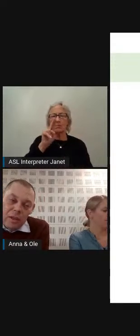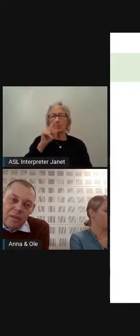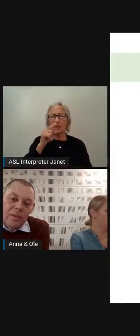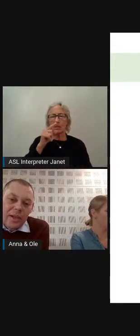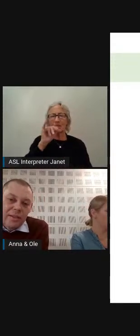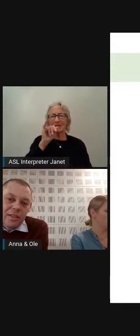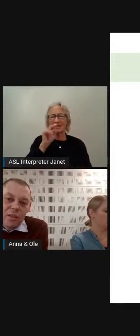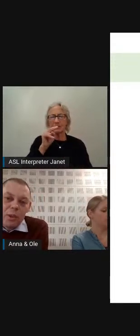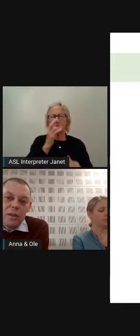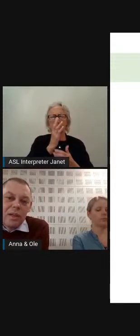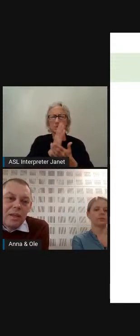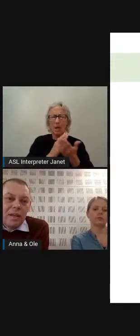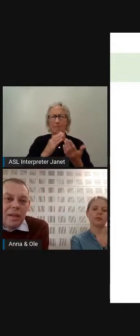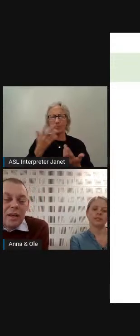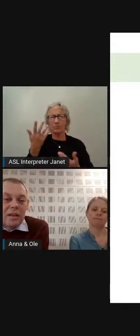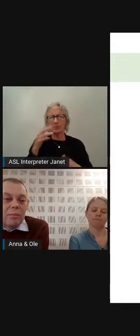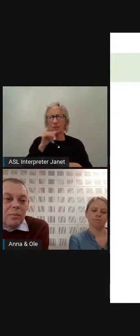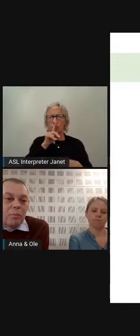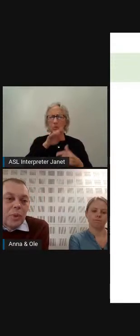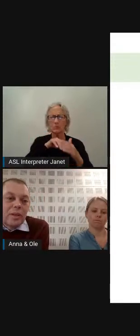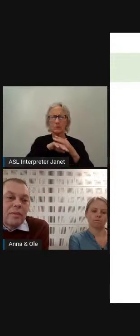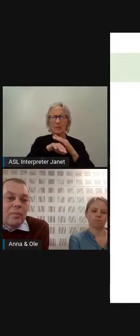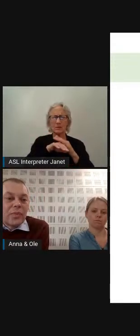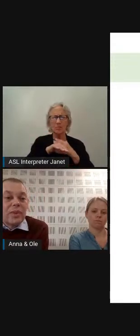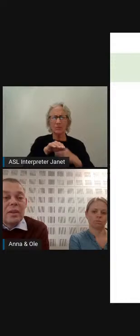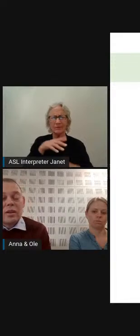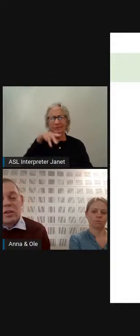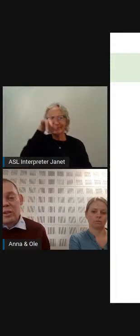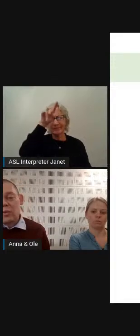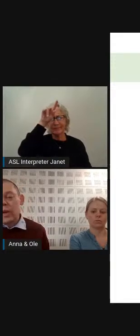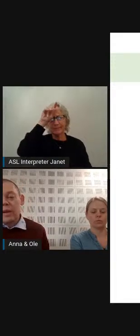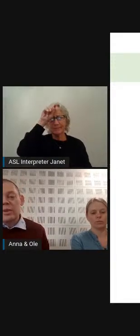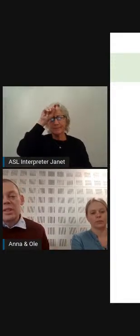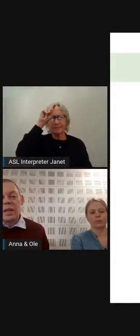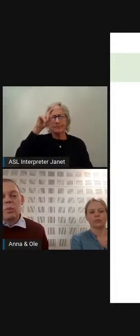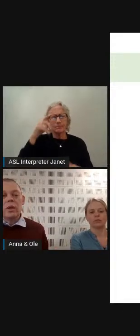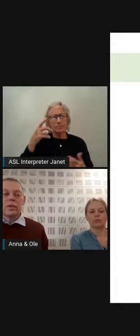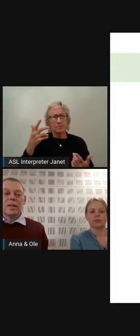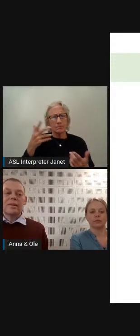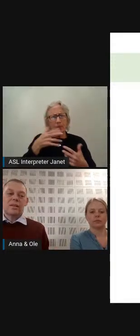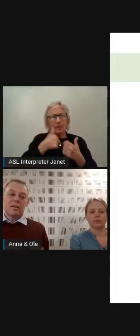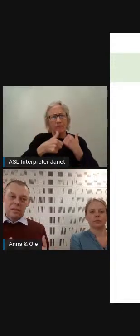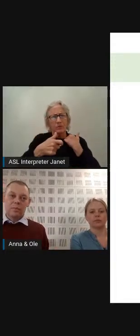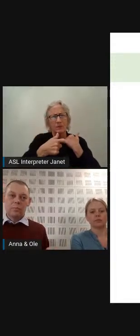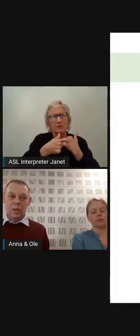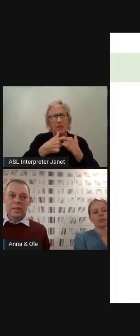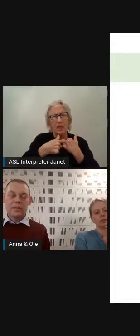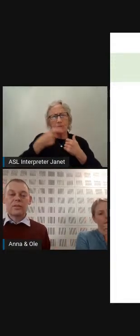We have a problem with many of the Plugins that we looked at. They were not that accessible.